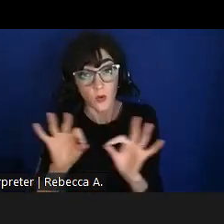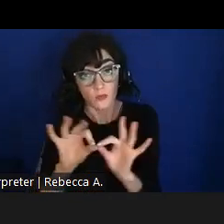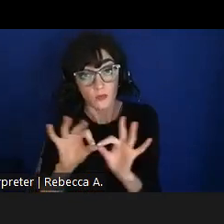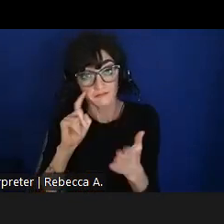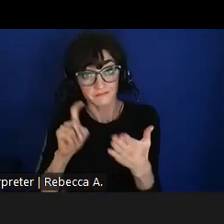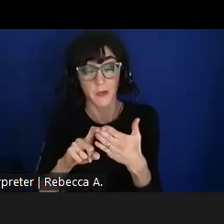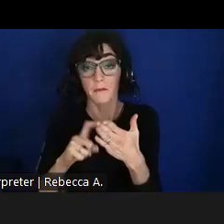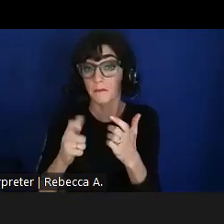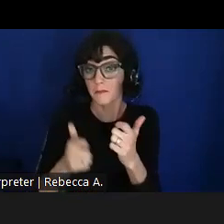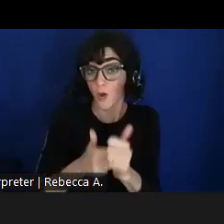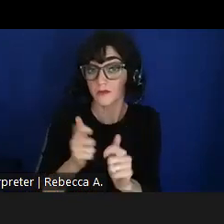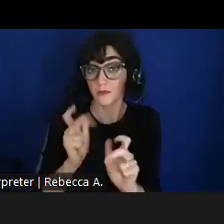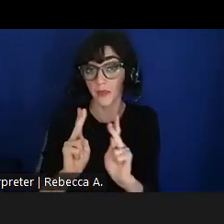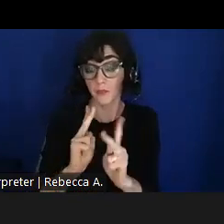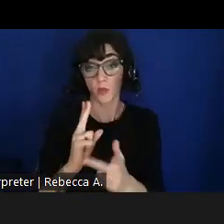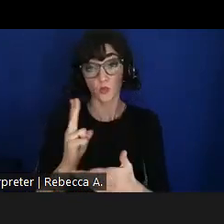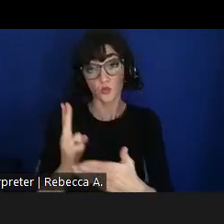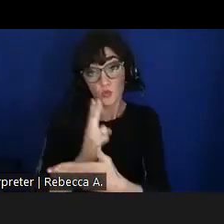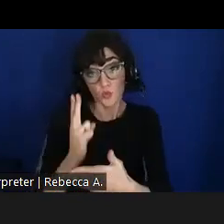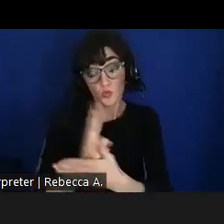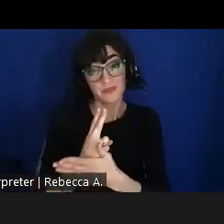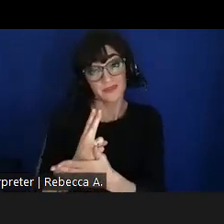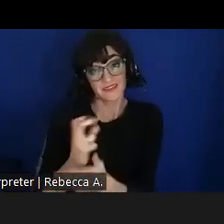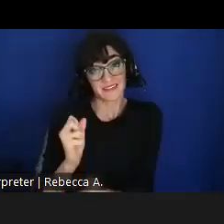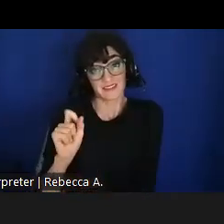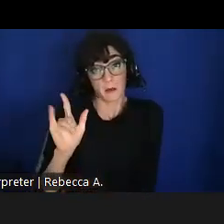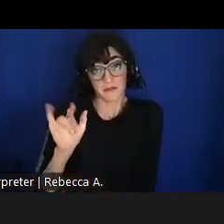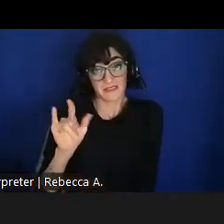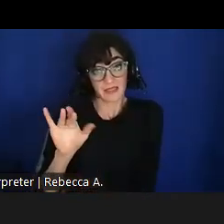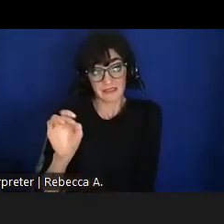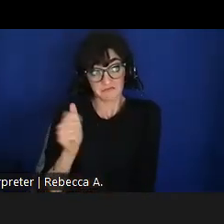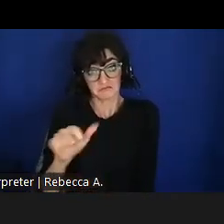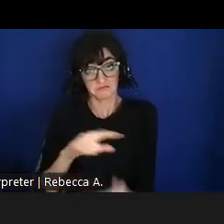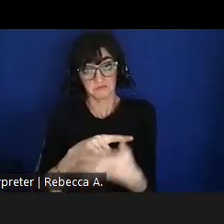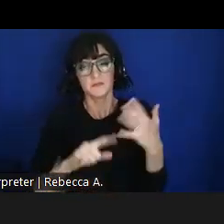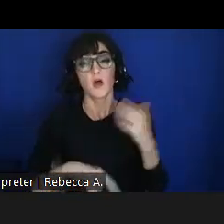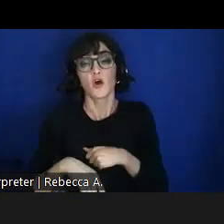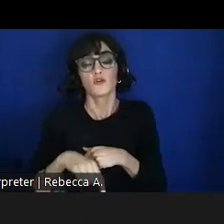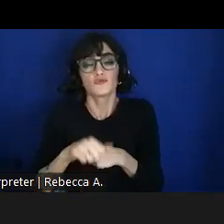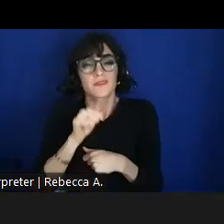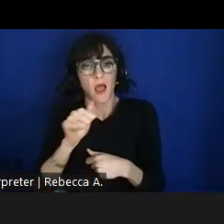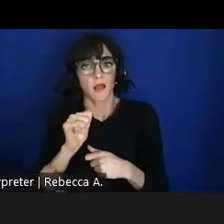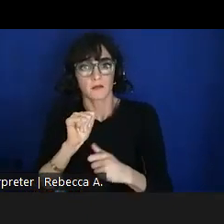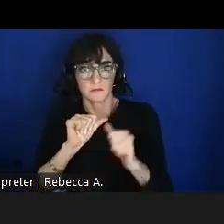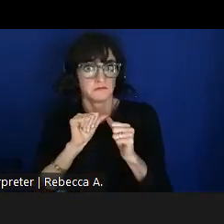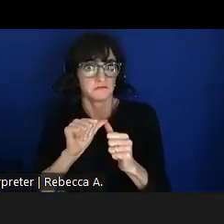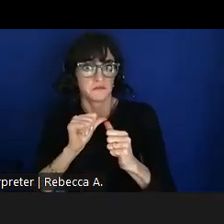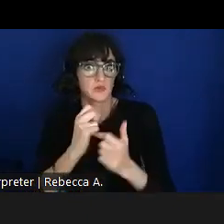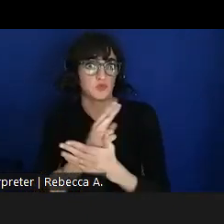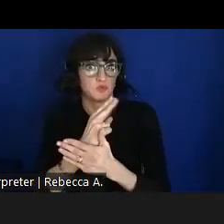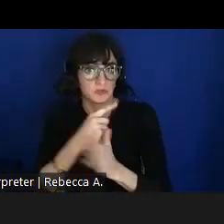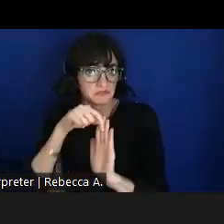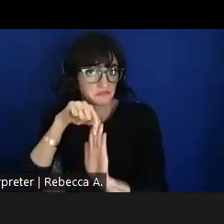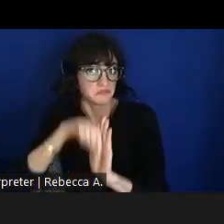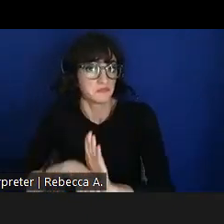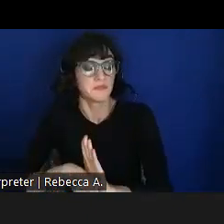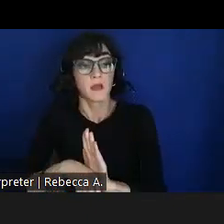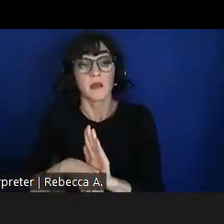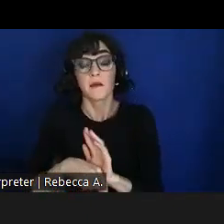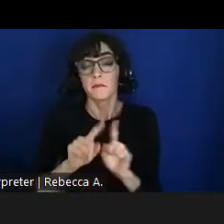substances aren't on this point of the spectrum but for those people who are there's no rule